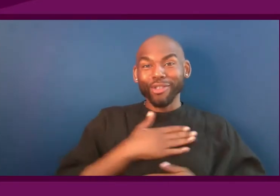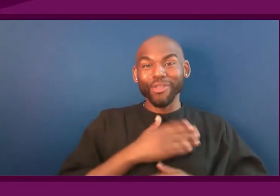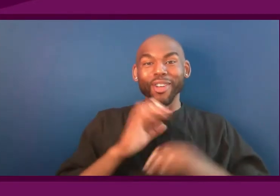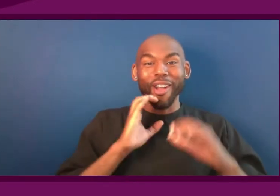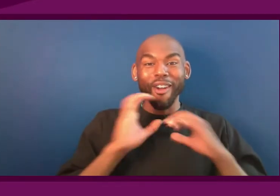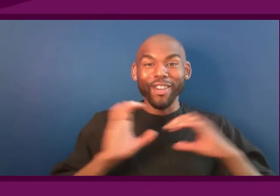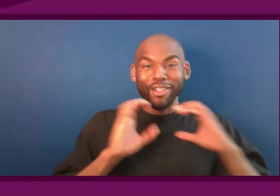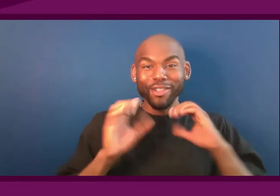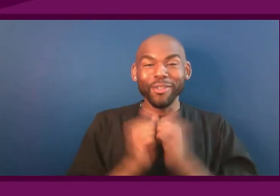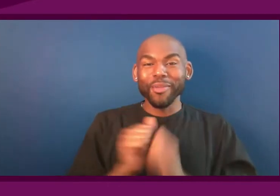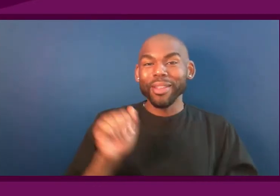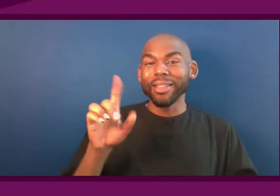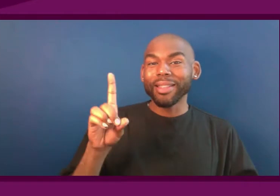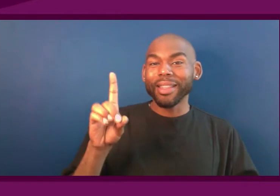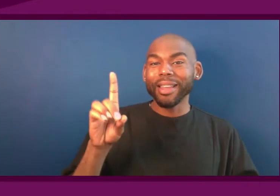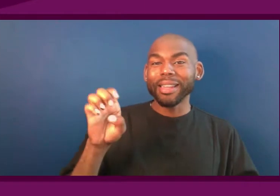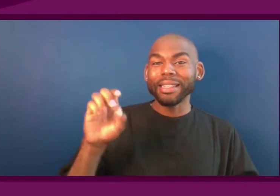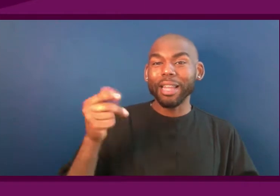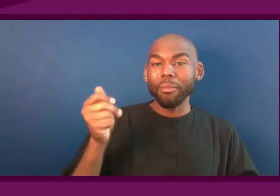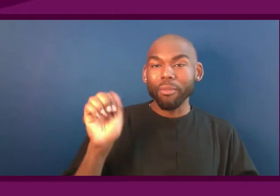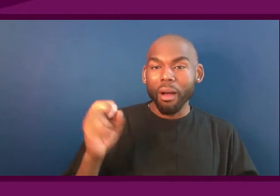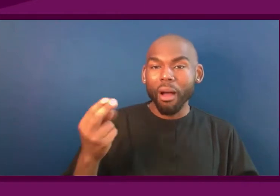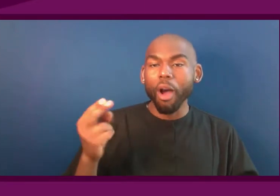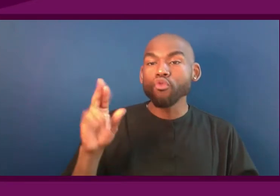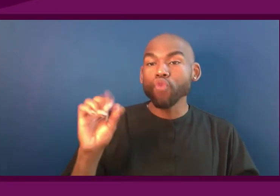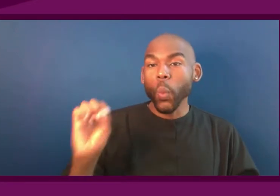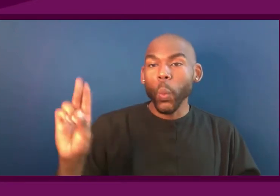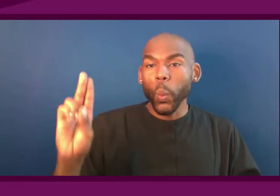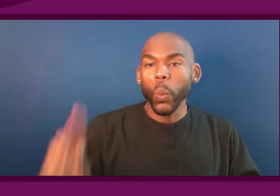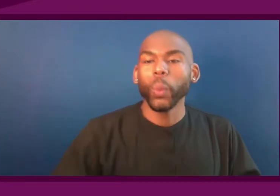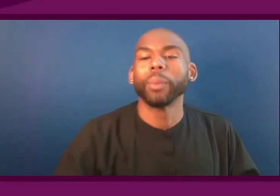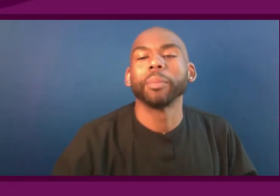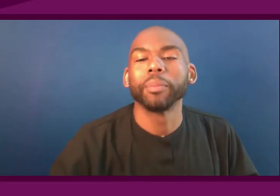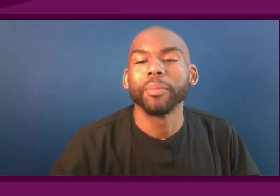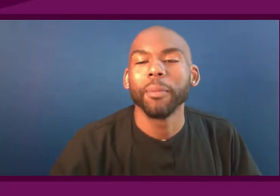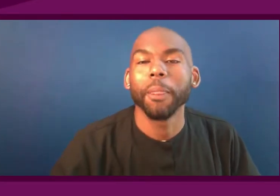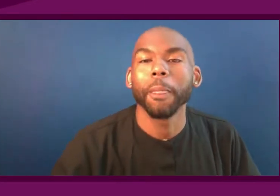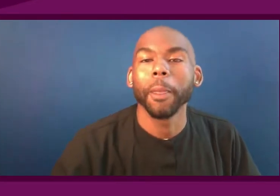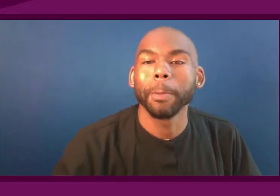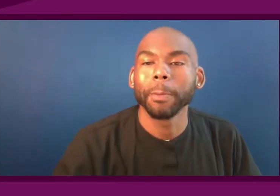My first question for all of our guests is always, how are you doing? How are you feeling today? Debra Ruh: